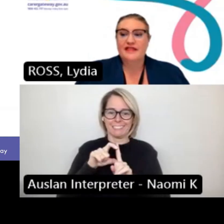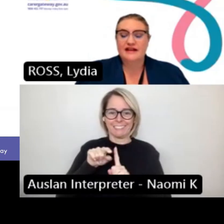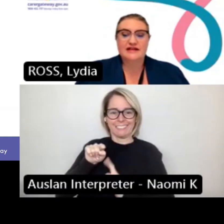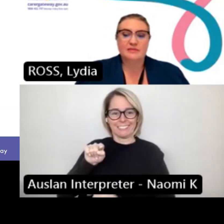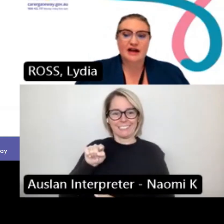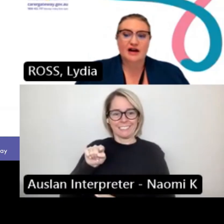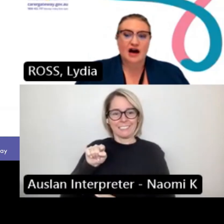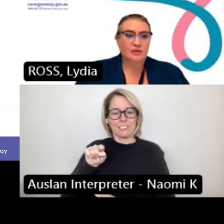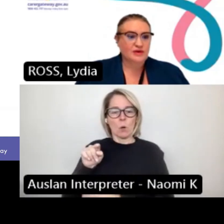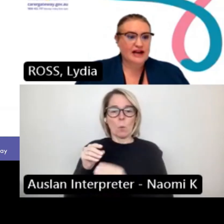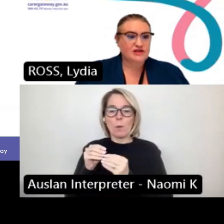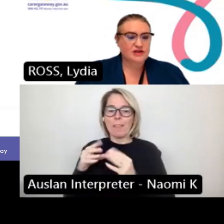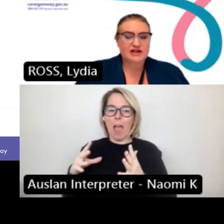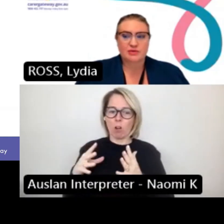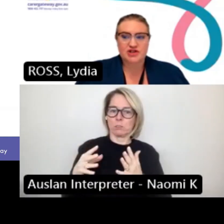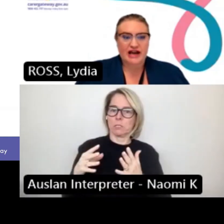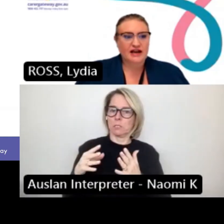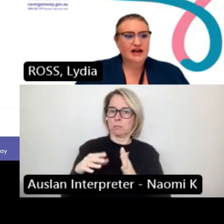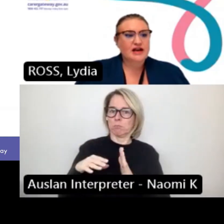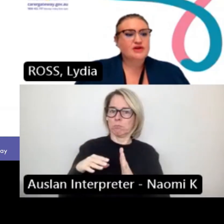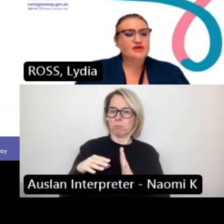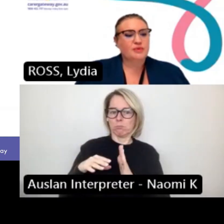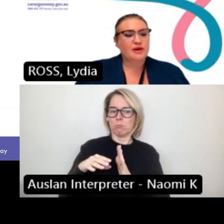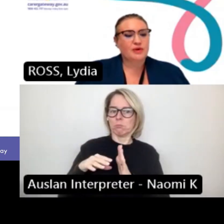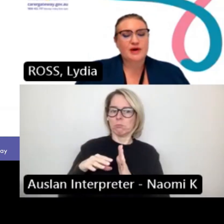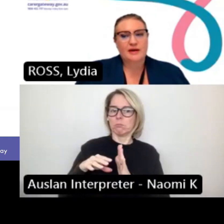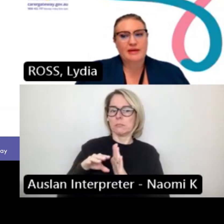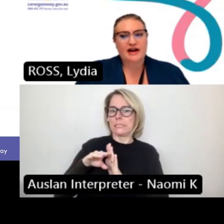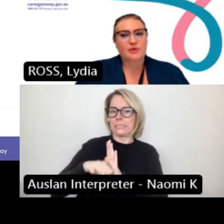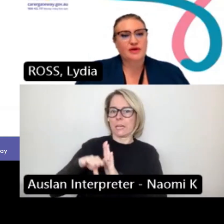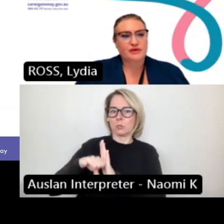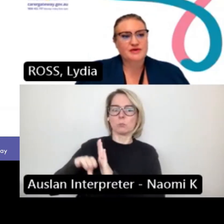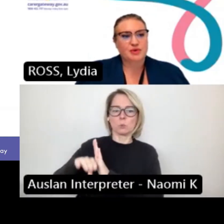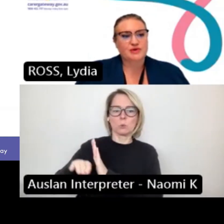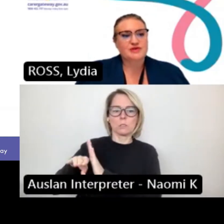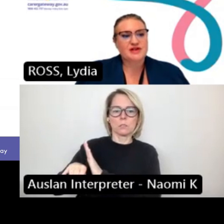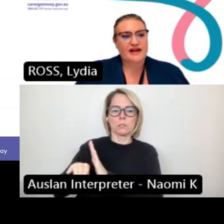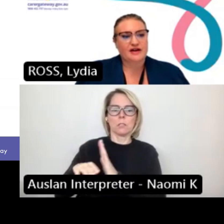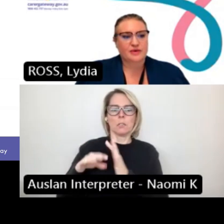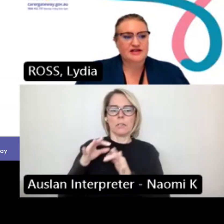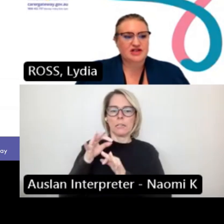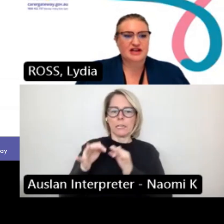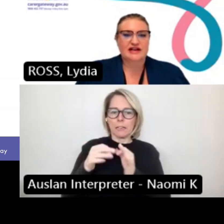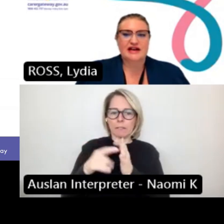That's something I will need to double check. So we will come back with a response to that question in